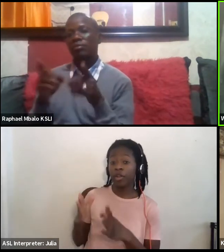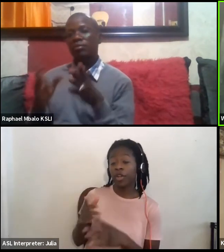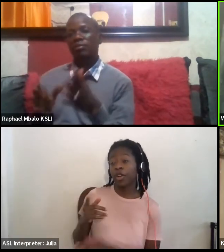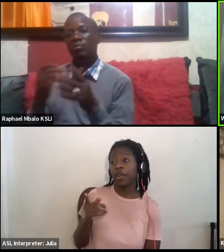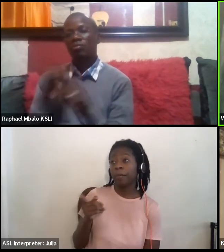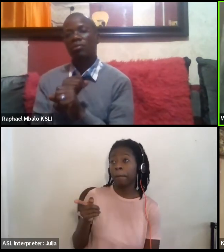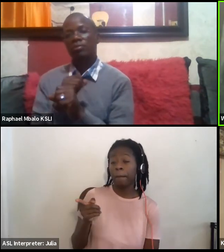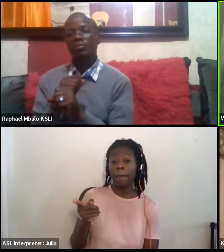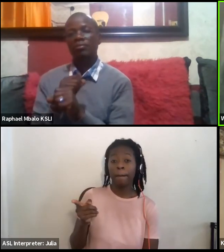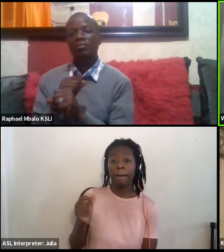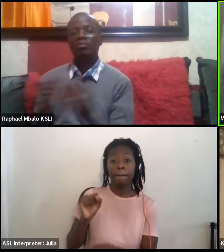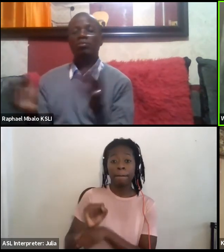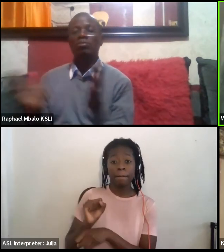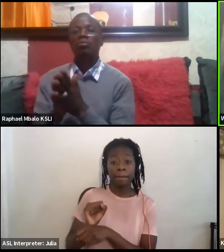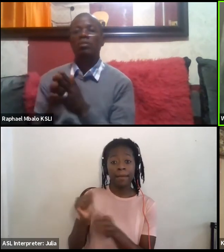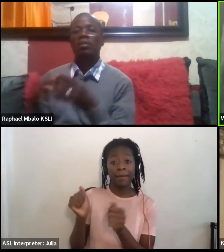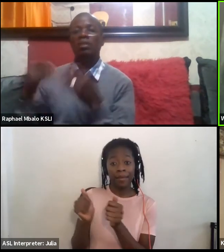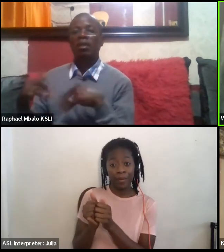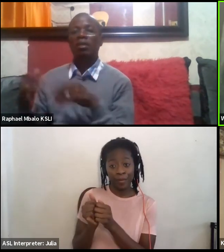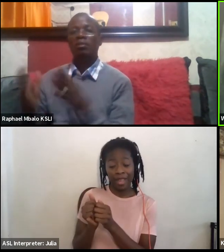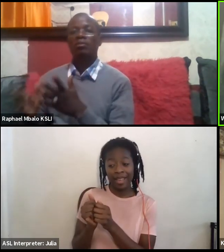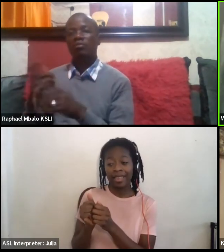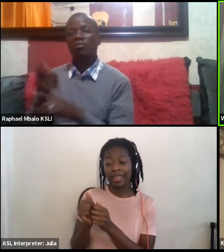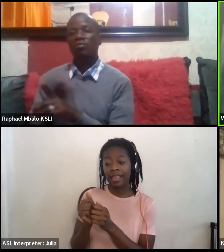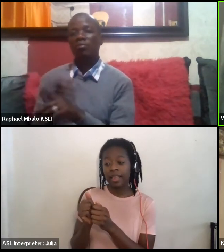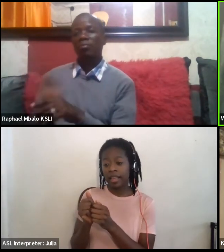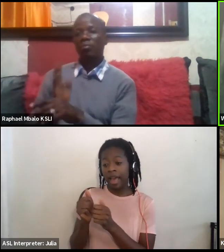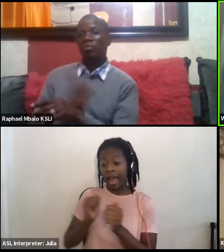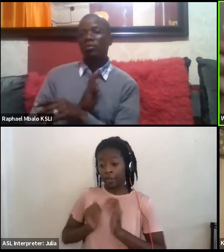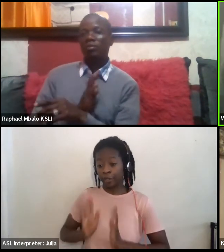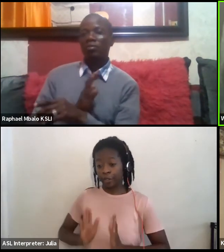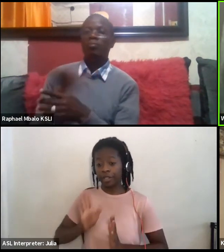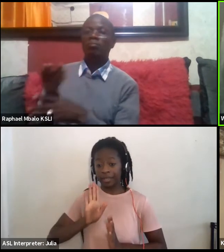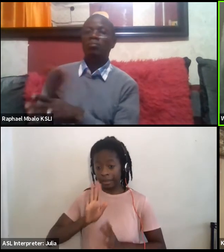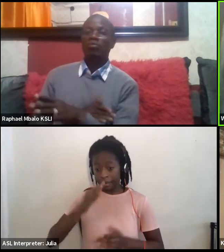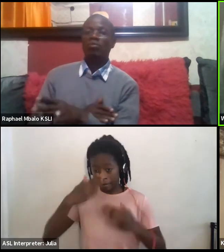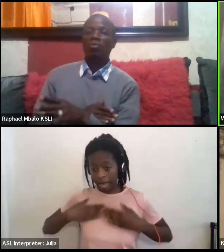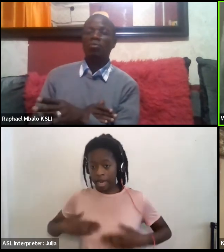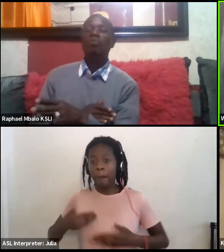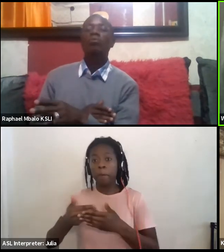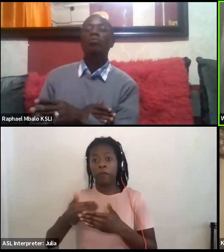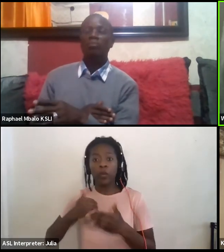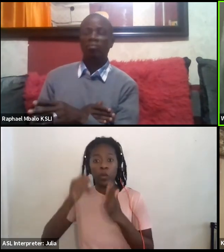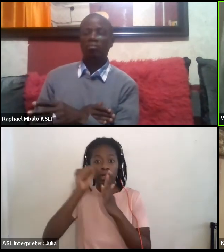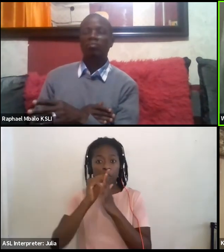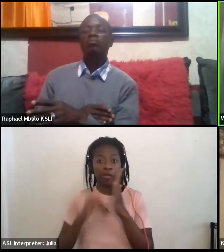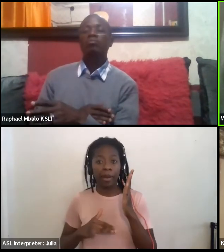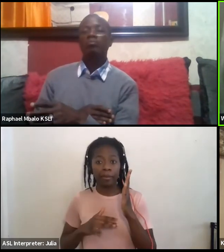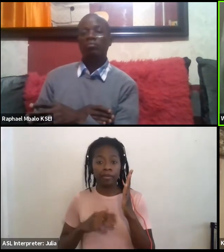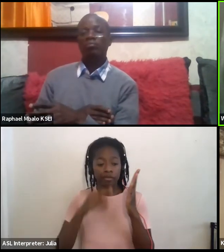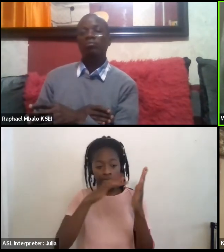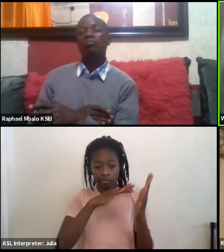with the actor from the body before they got to the text. That to me was just mind blowing. And I was like, "Oh my God.